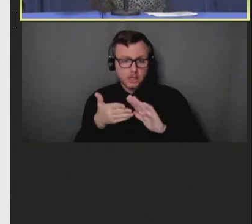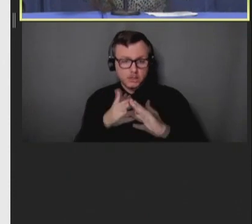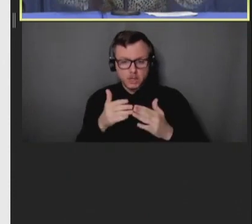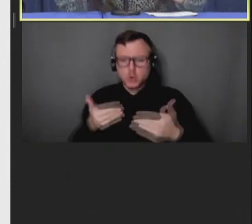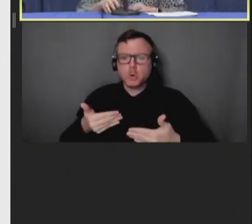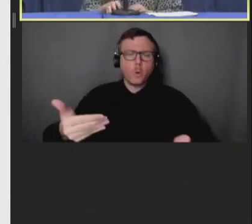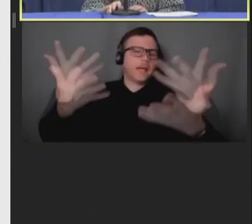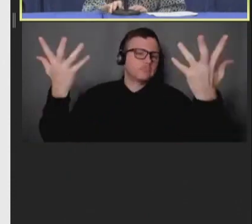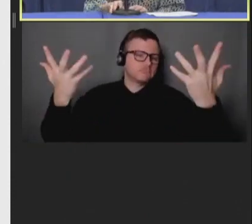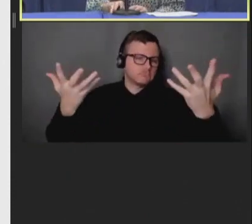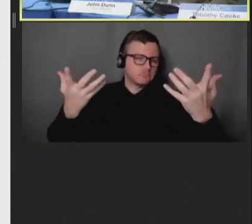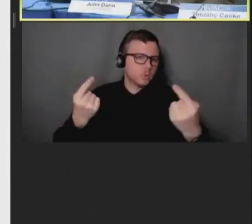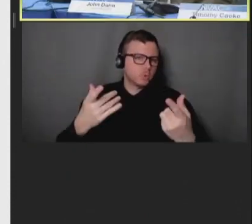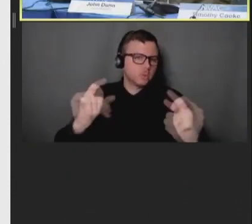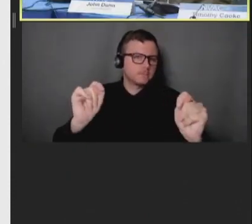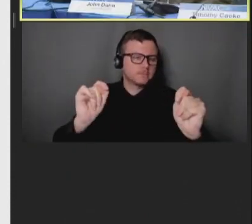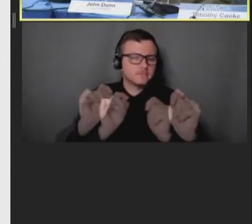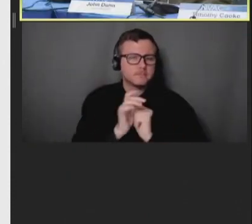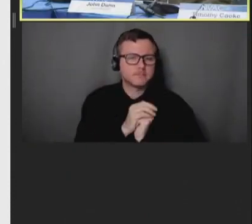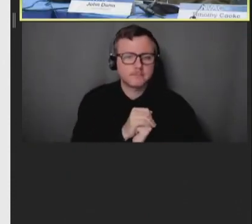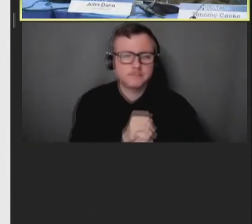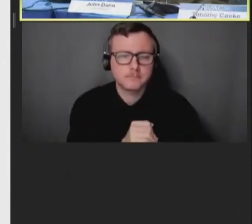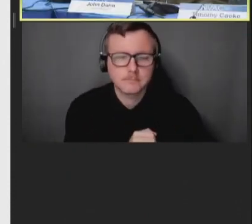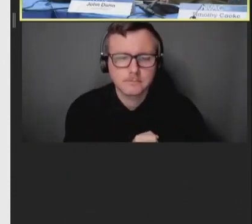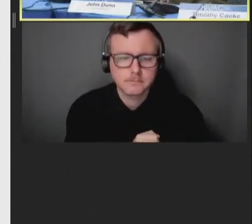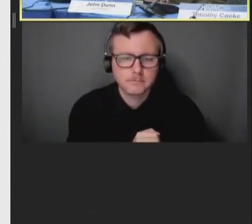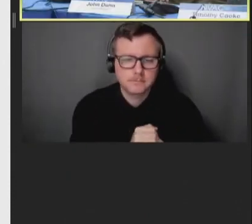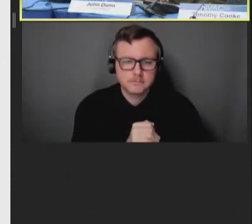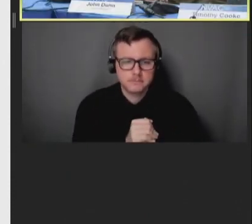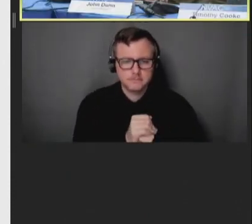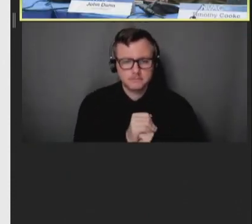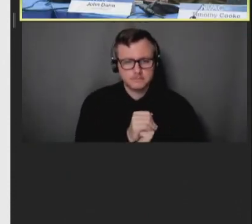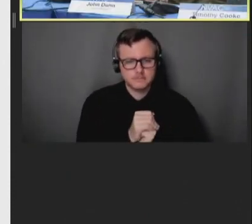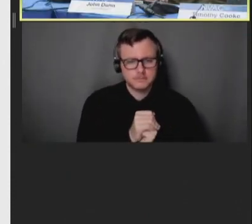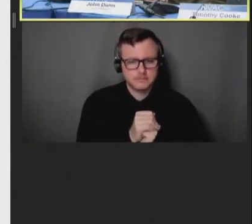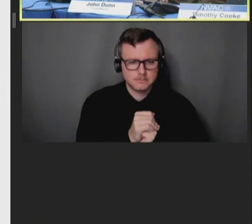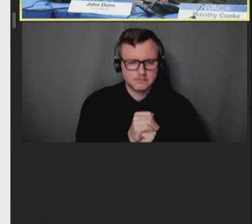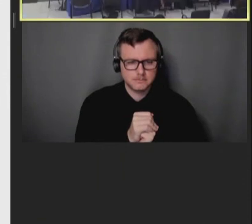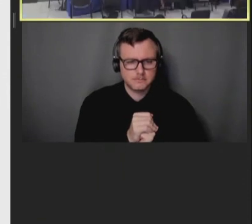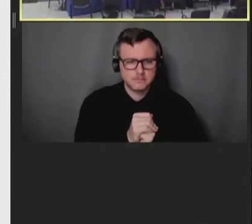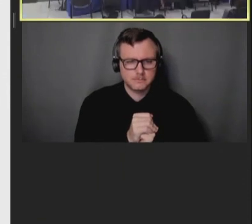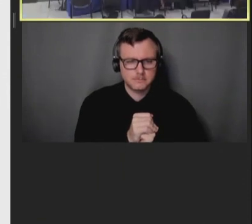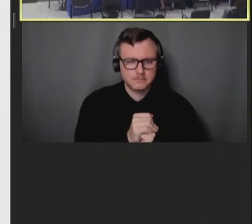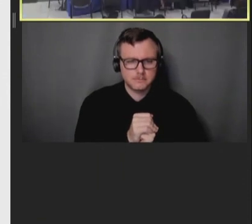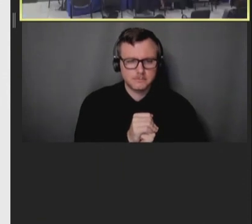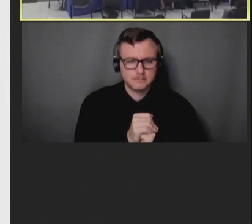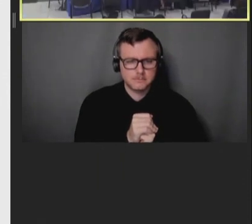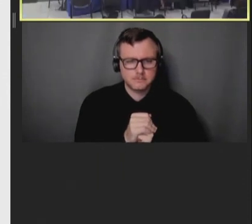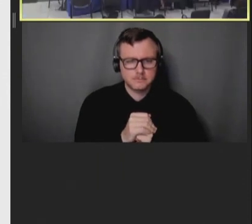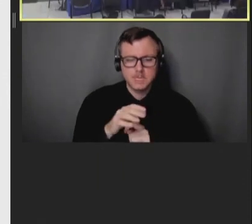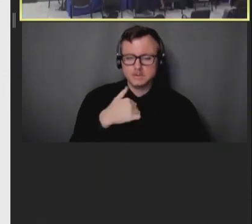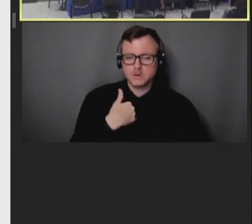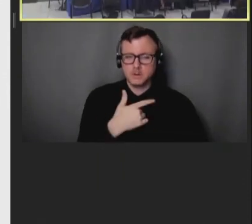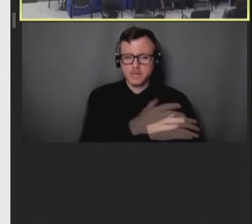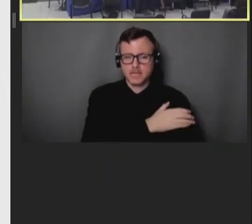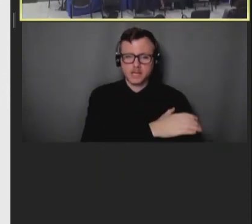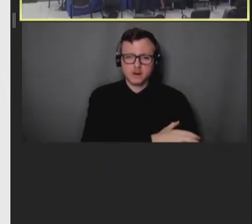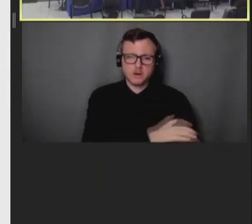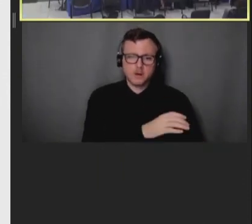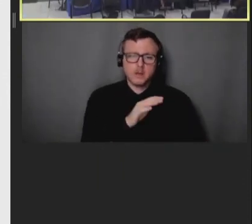Matt Willis: [unintelligible] coming up. Having come from, you know, clinical medicine for a while before I became public health,